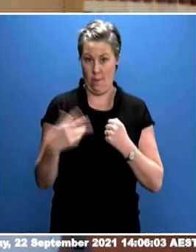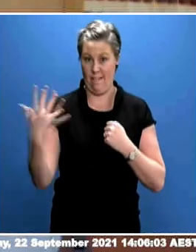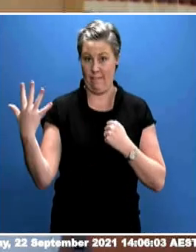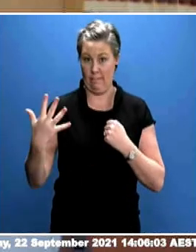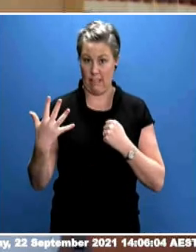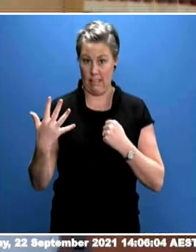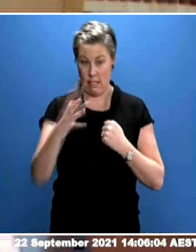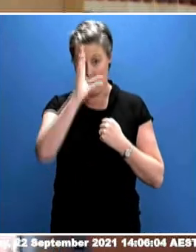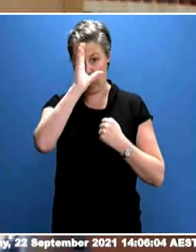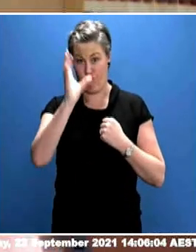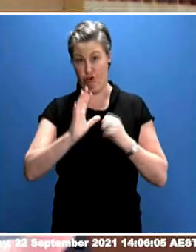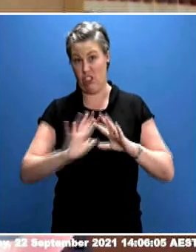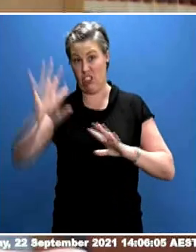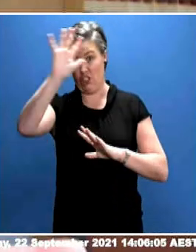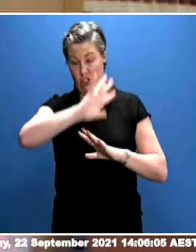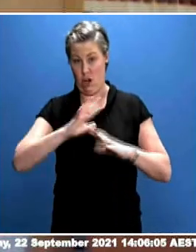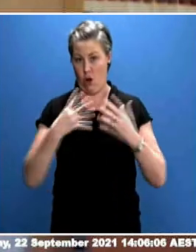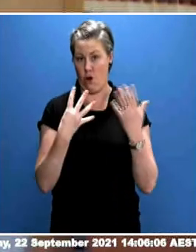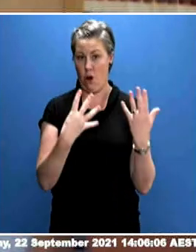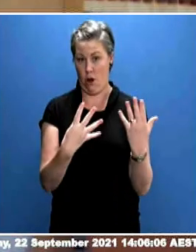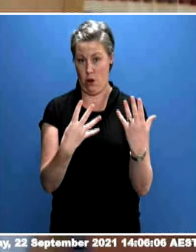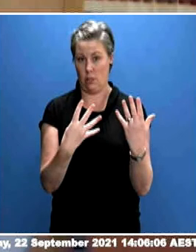the regions, they're the ones still managed by the Department.